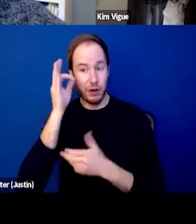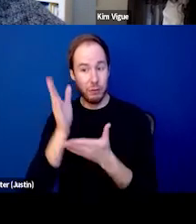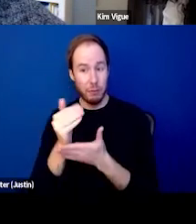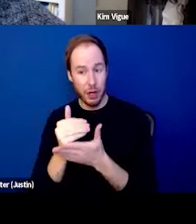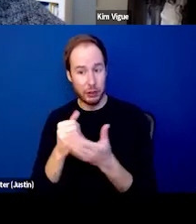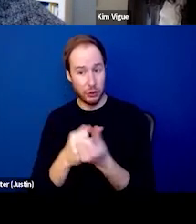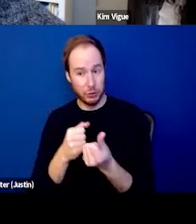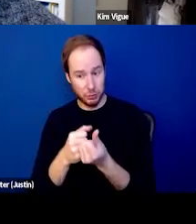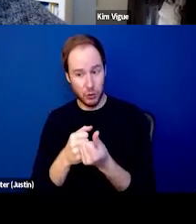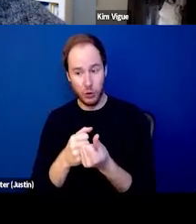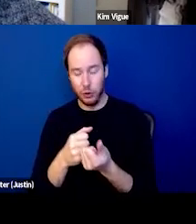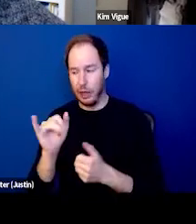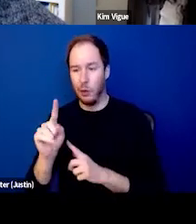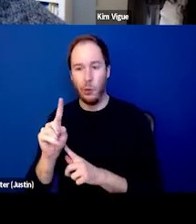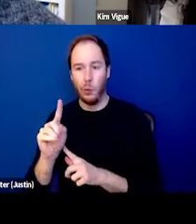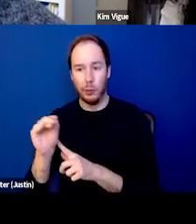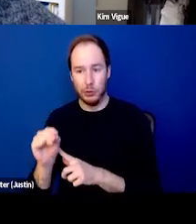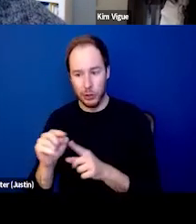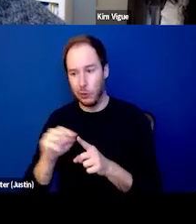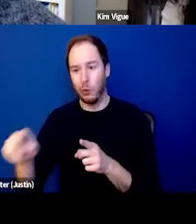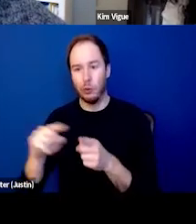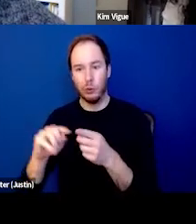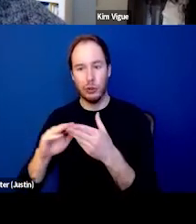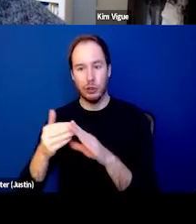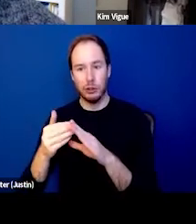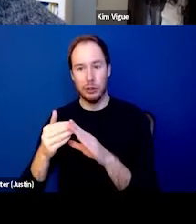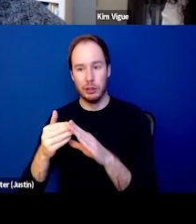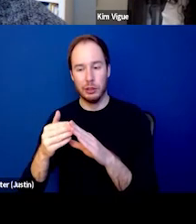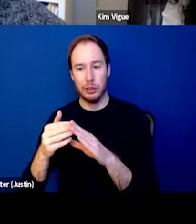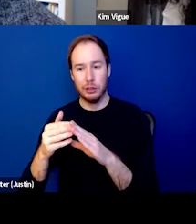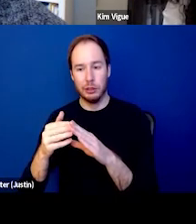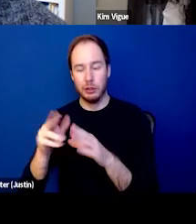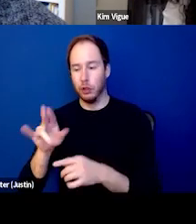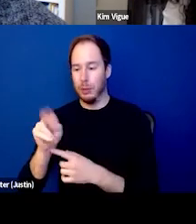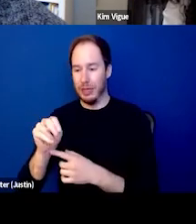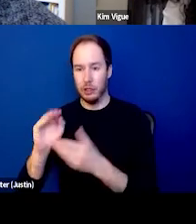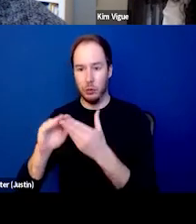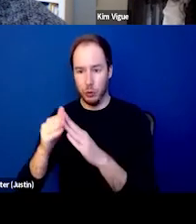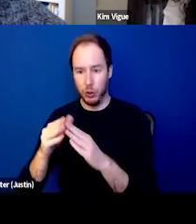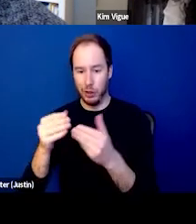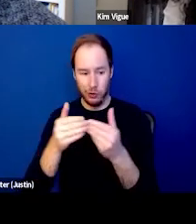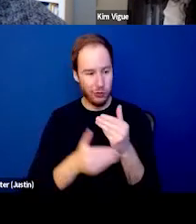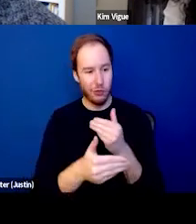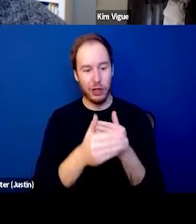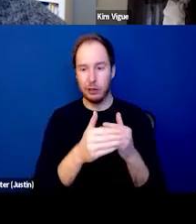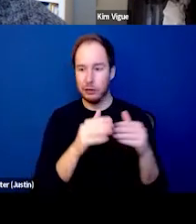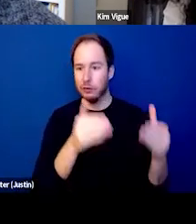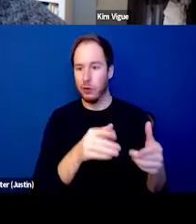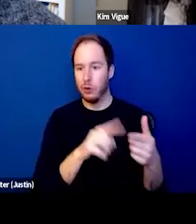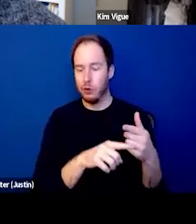like 1% of it goes to their urban community and then the rest is reservation based, and that's even lacking.